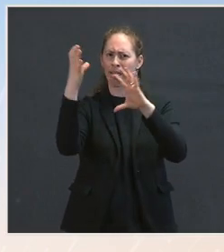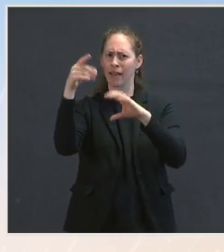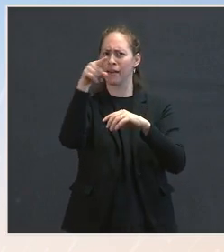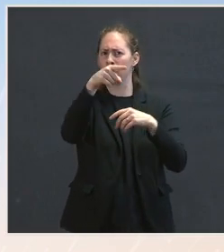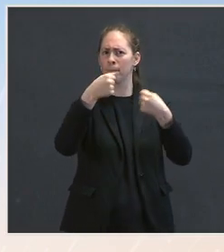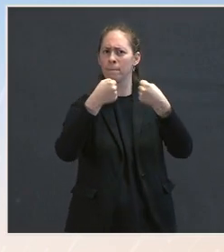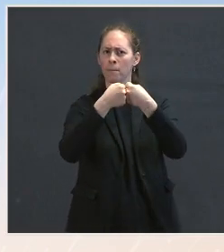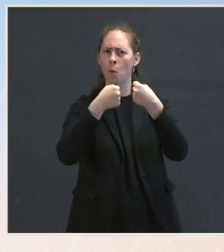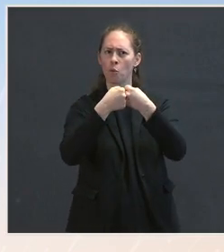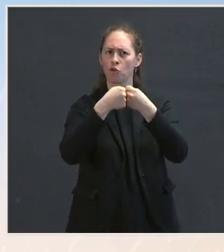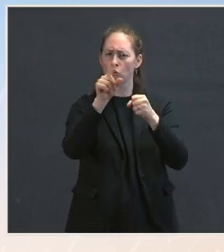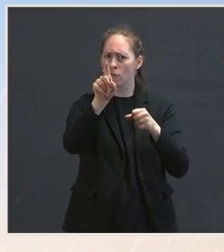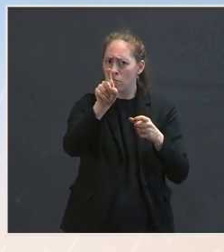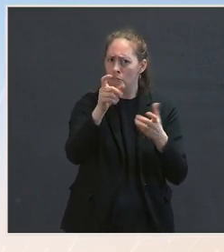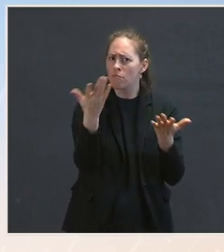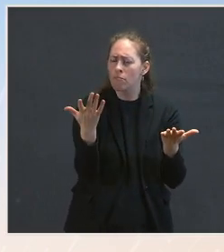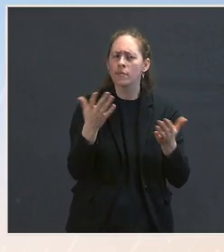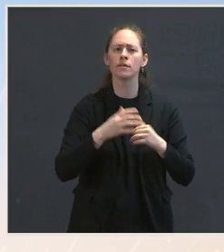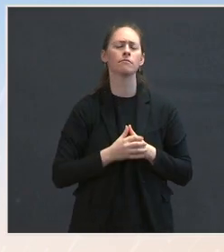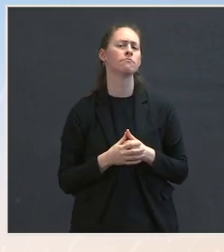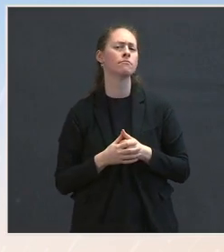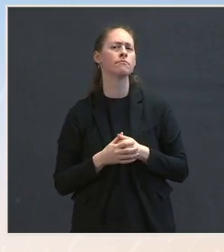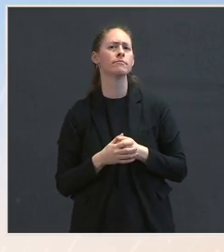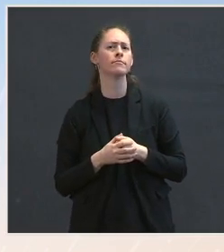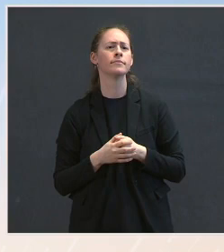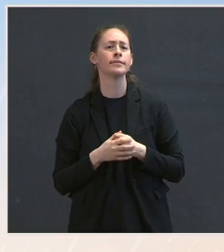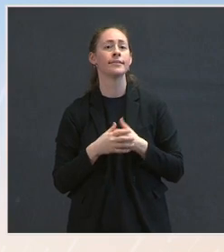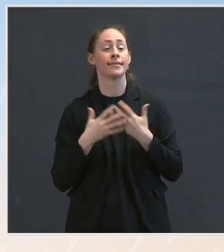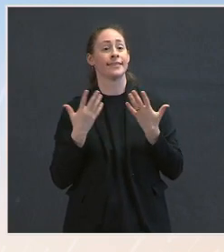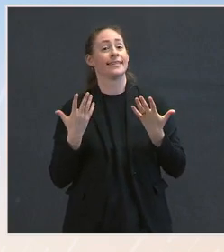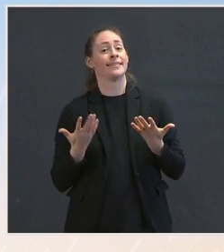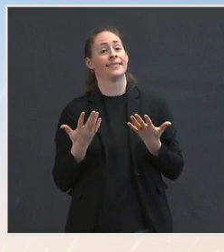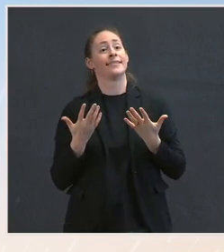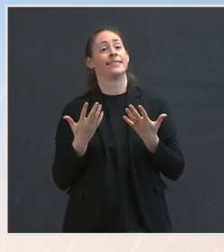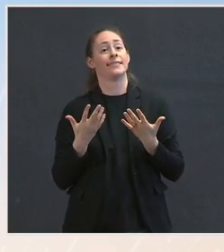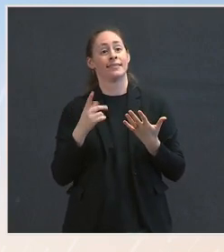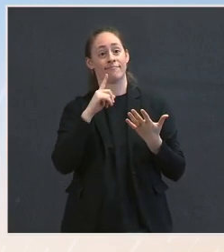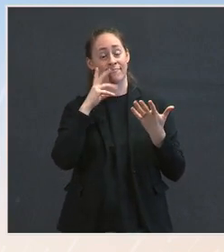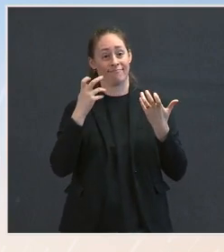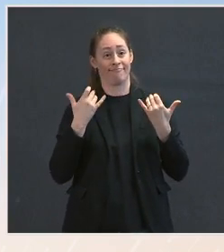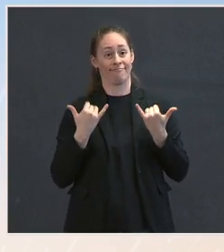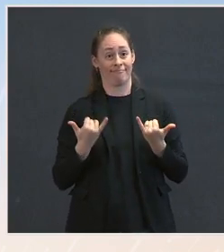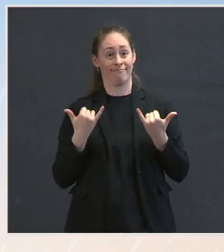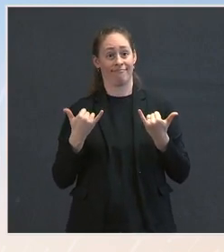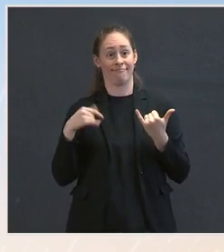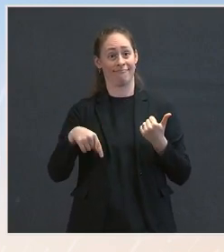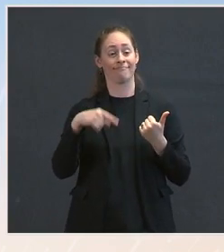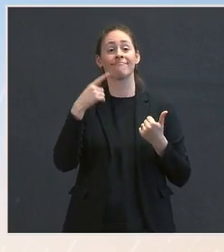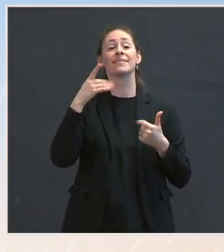having unaccompanied minors travel across the border, and so many that we are looking --